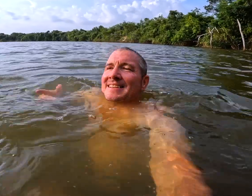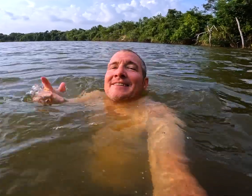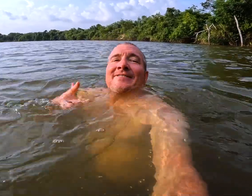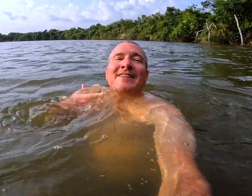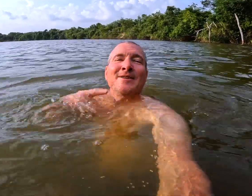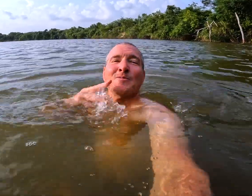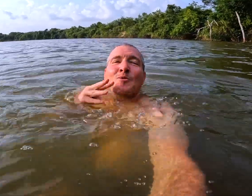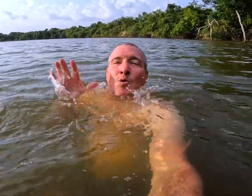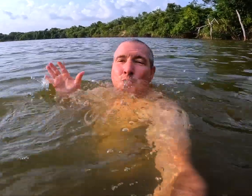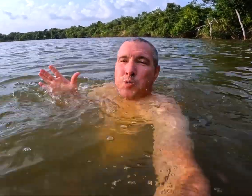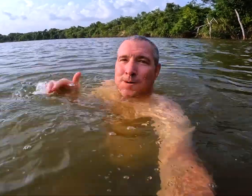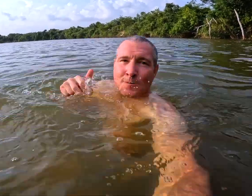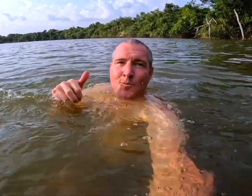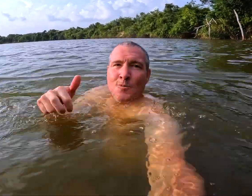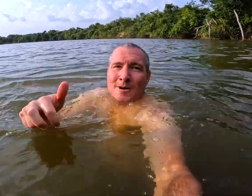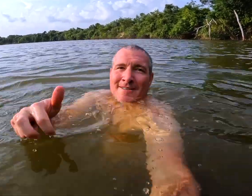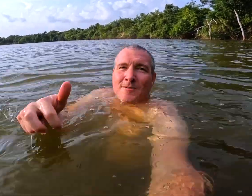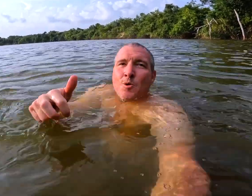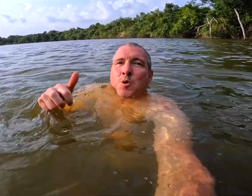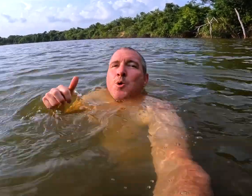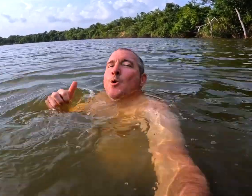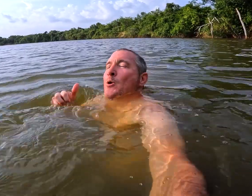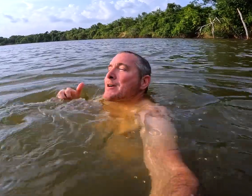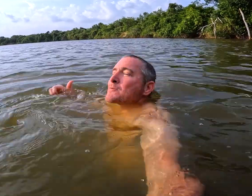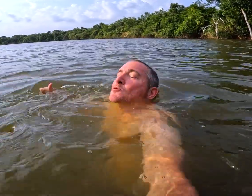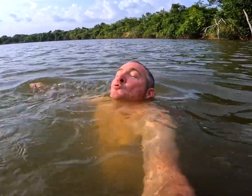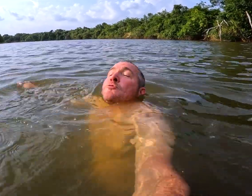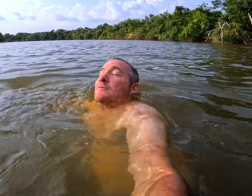Wow, I can feel the strong water current.